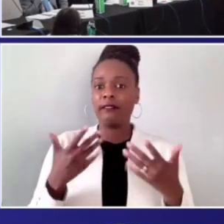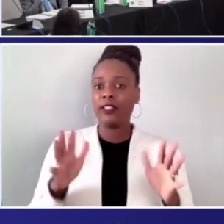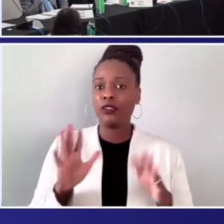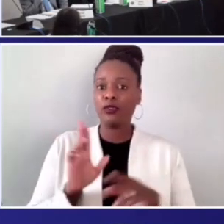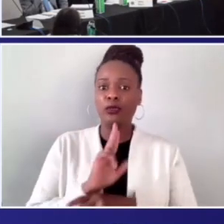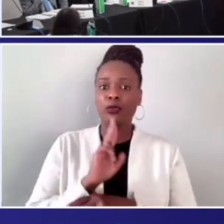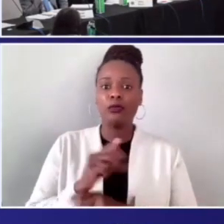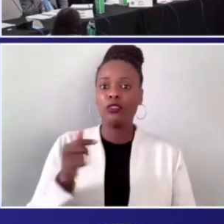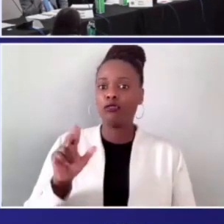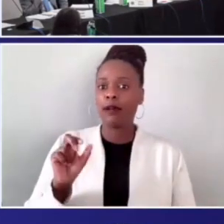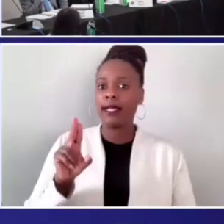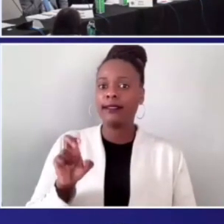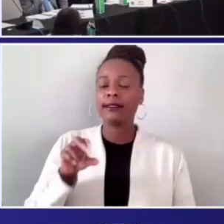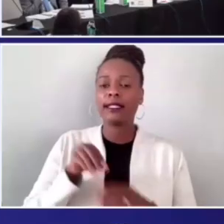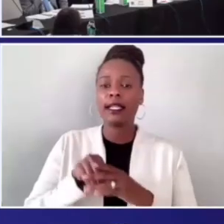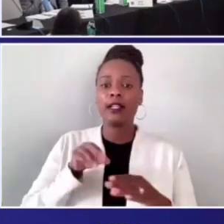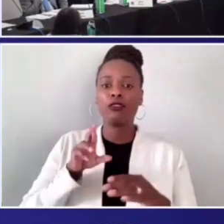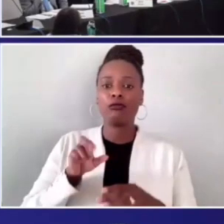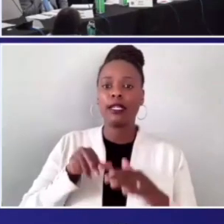repayment upon ceasing to be enrolled at least half-time?